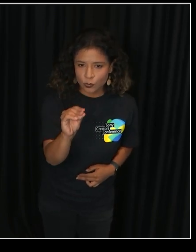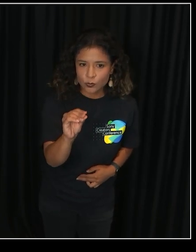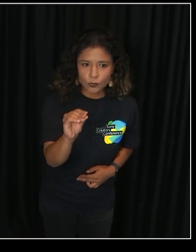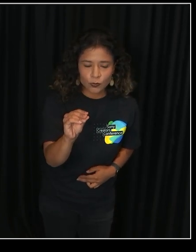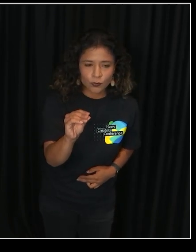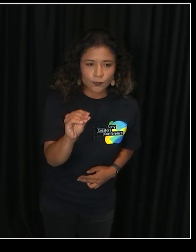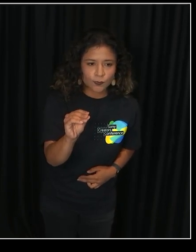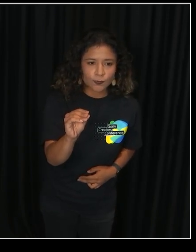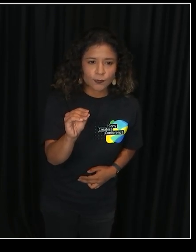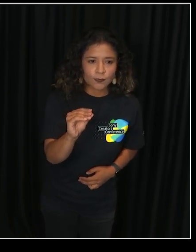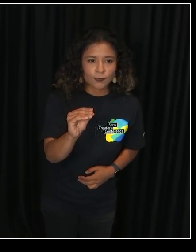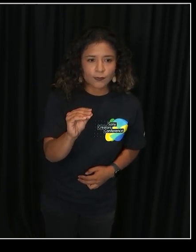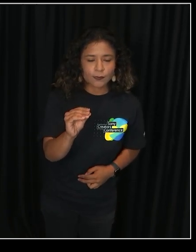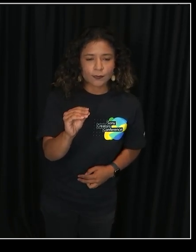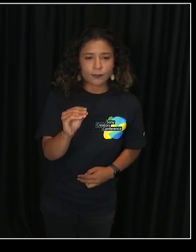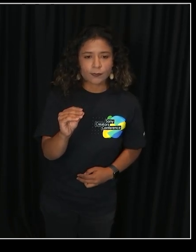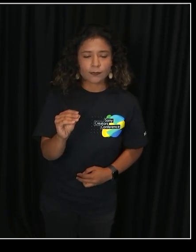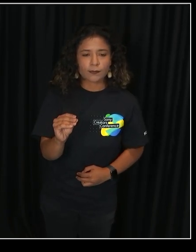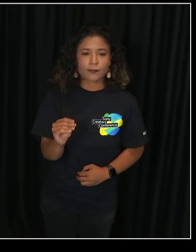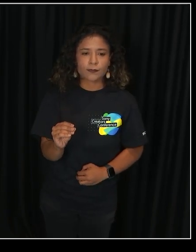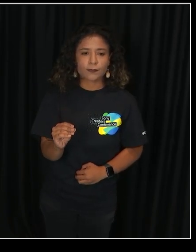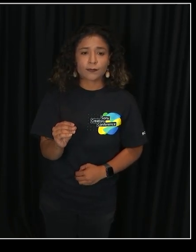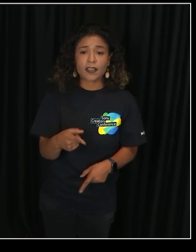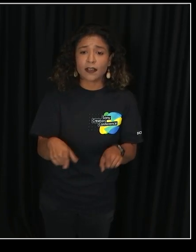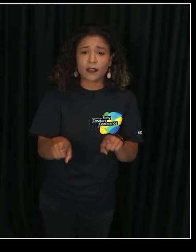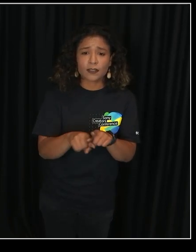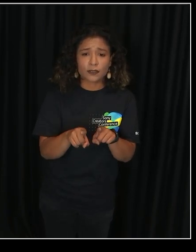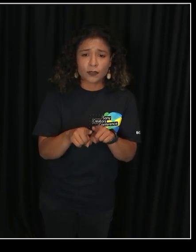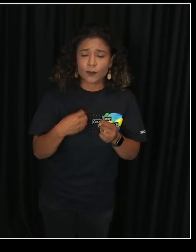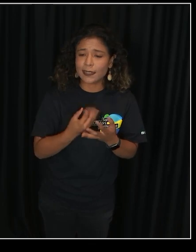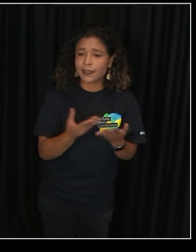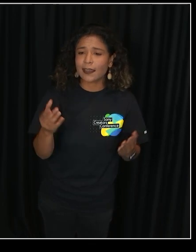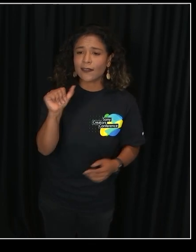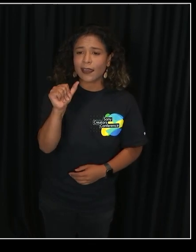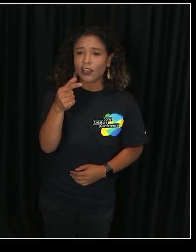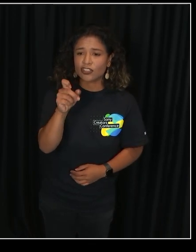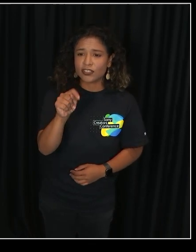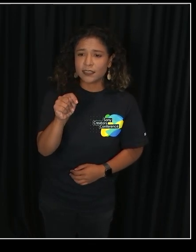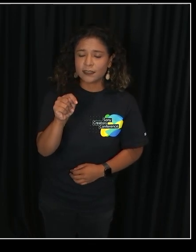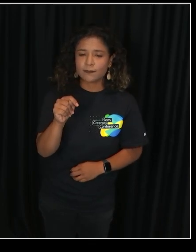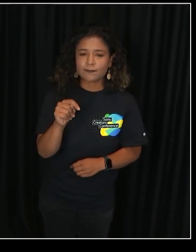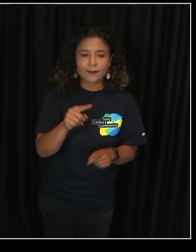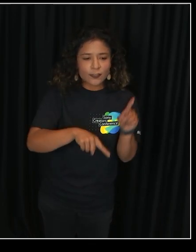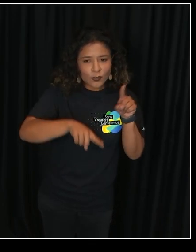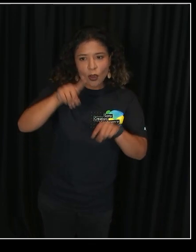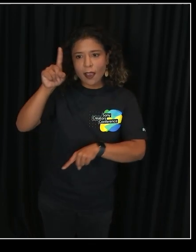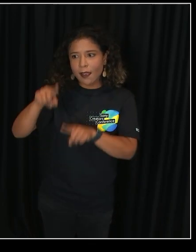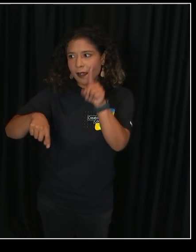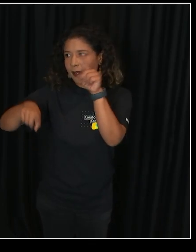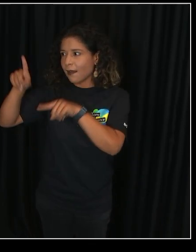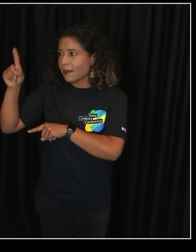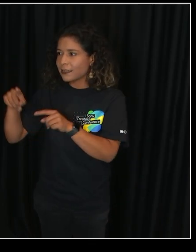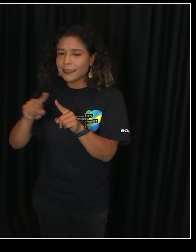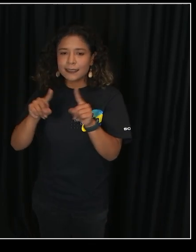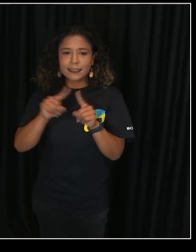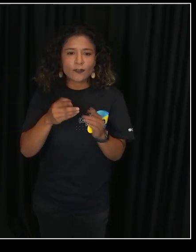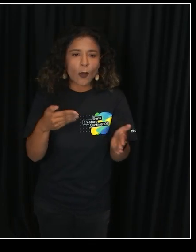And we also gave the agent a wider variety of opponents to play against, because humans tend to break